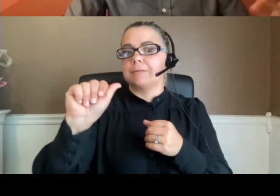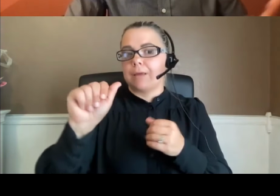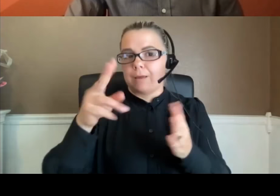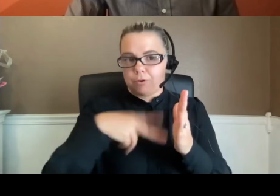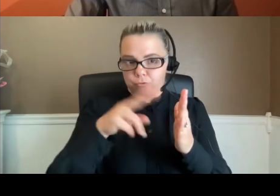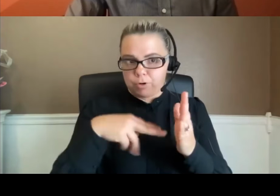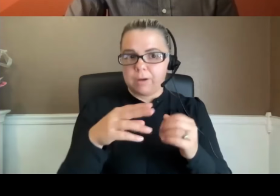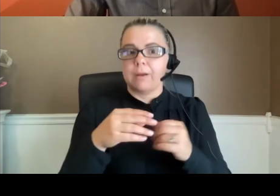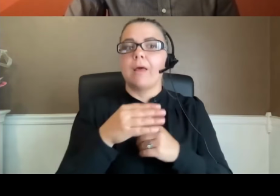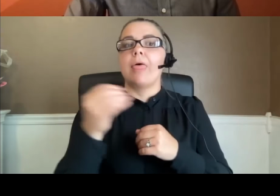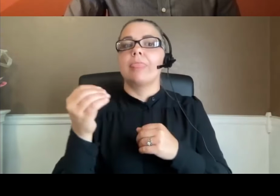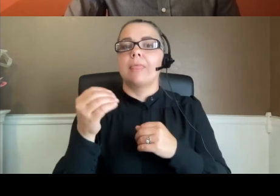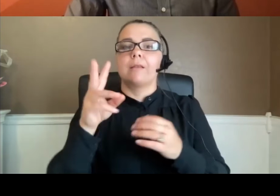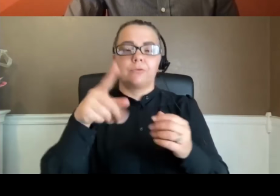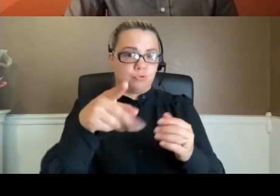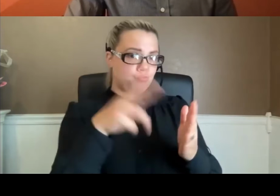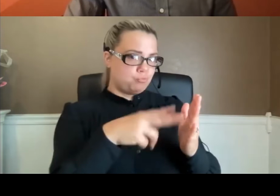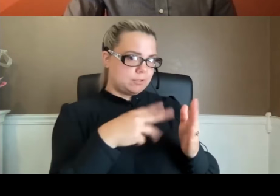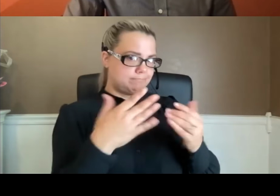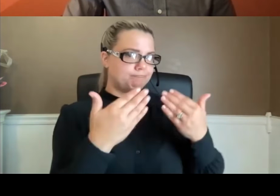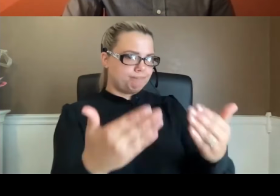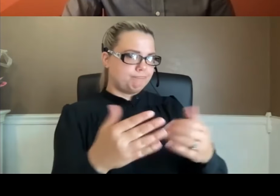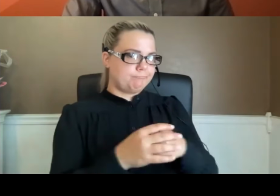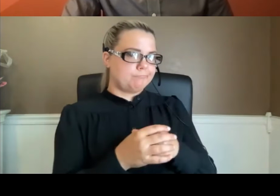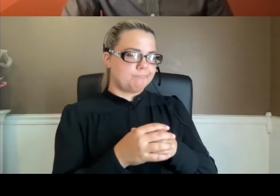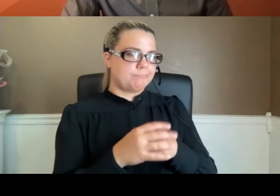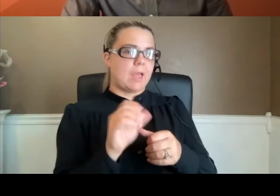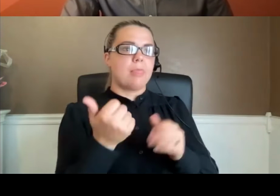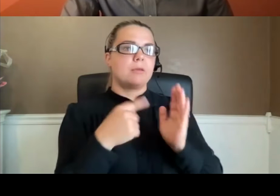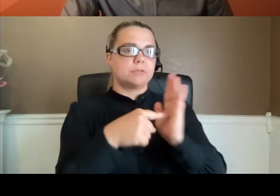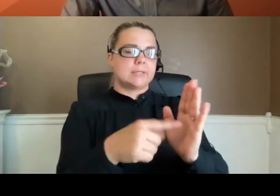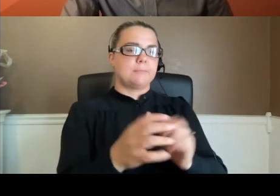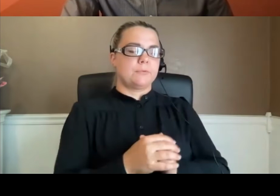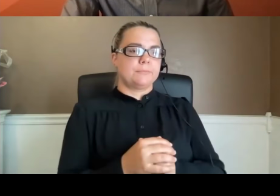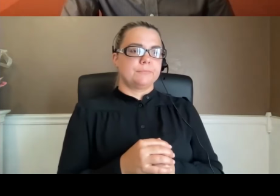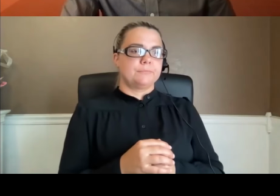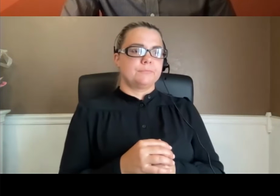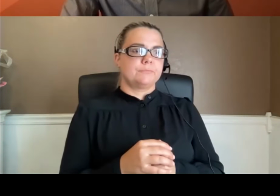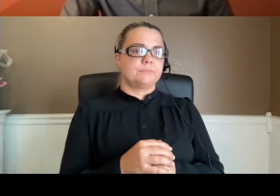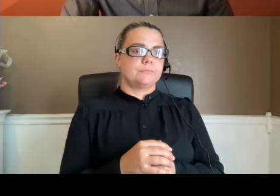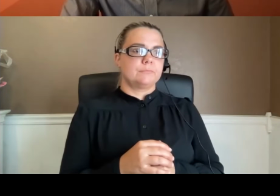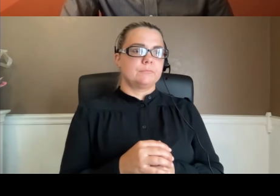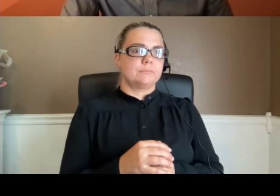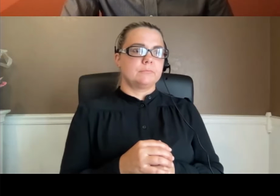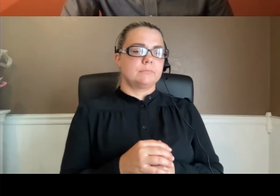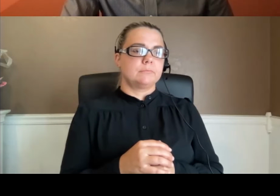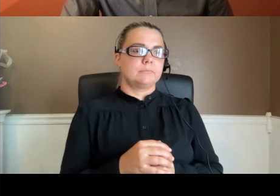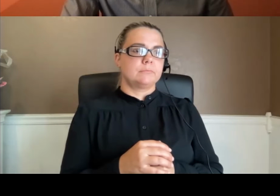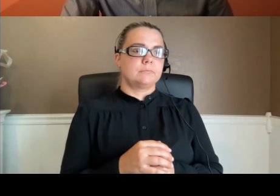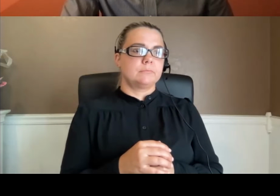and then you read them. Okay, let's do another example ... so the full text is long so I'm